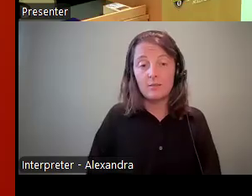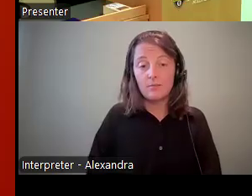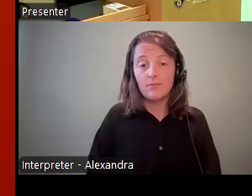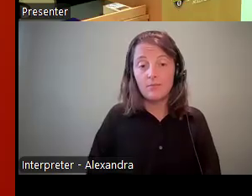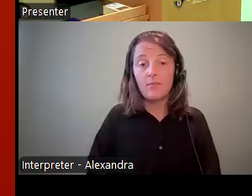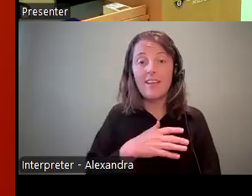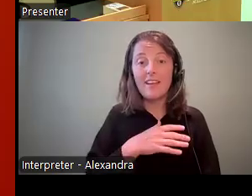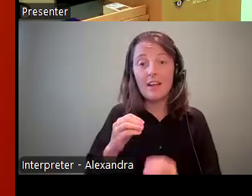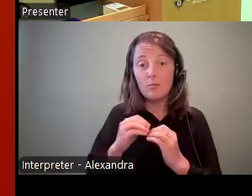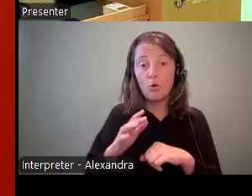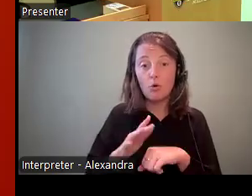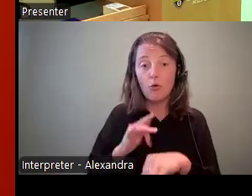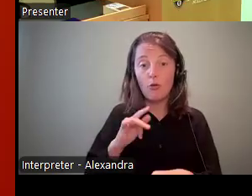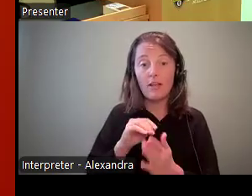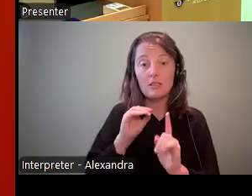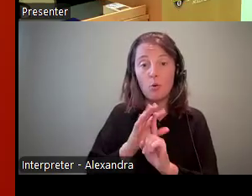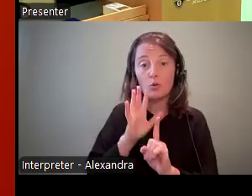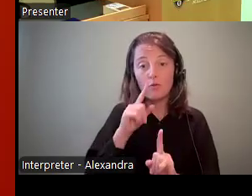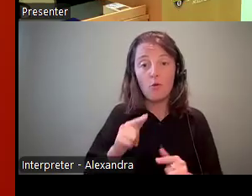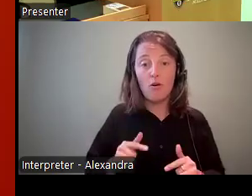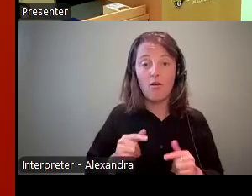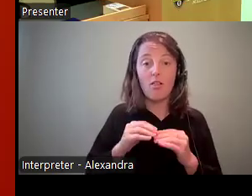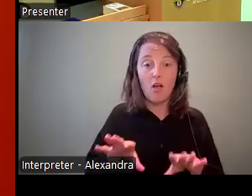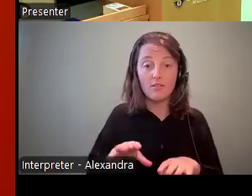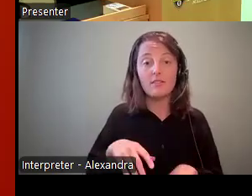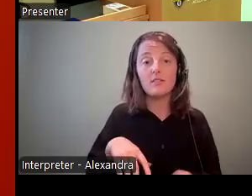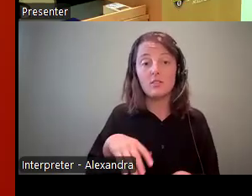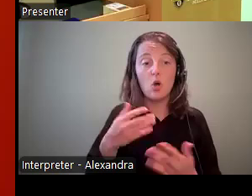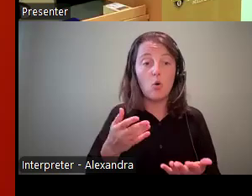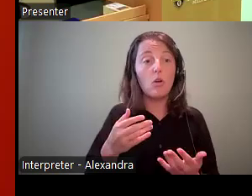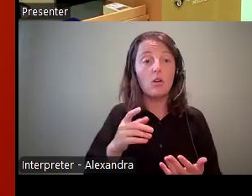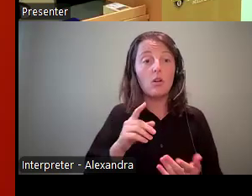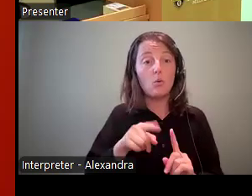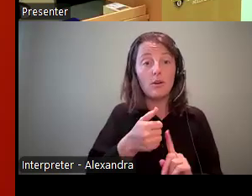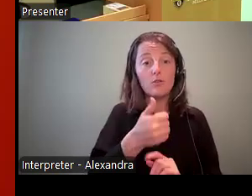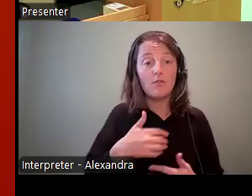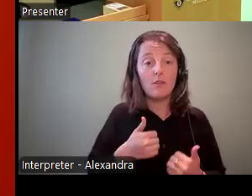firstdegree relatives or close family, friends, and members than a person who does not come from